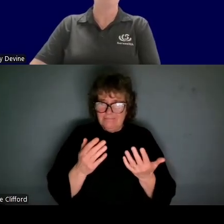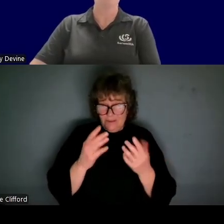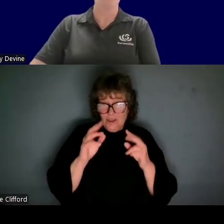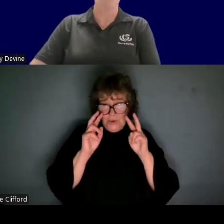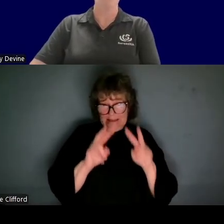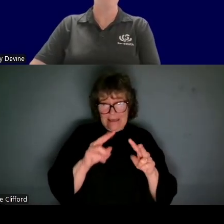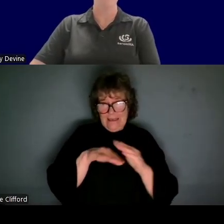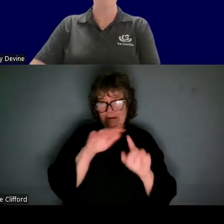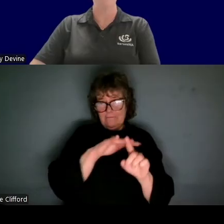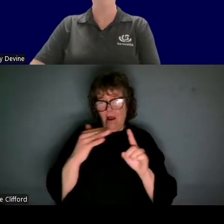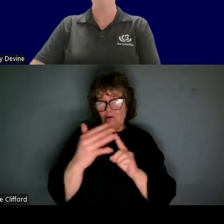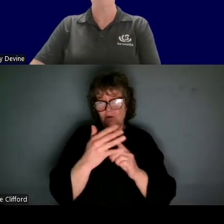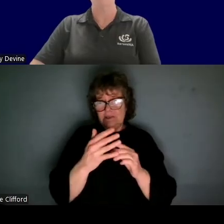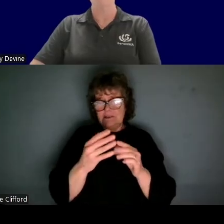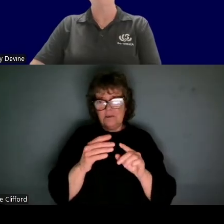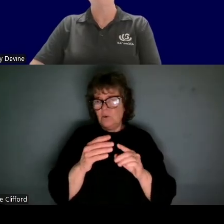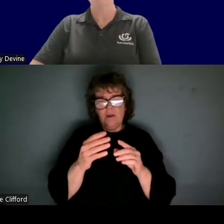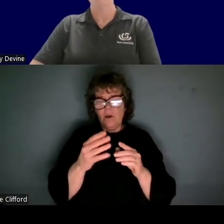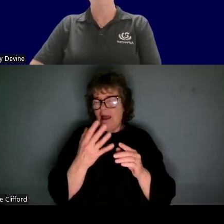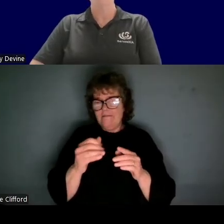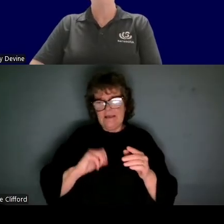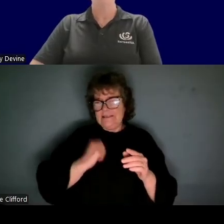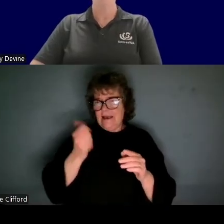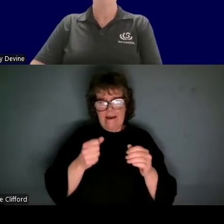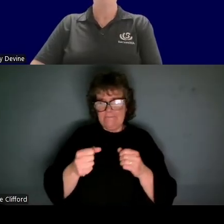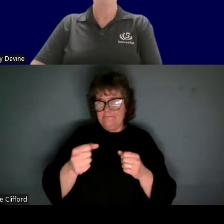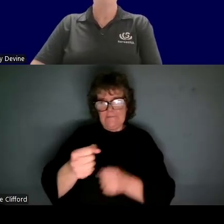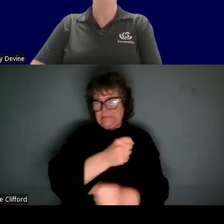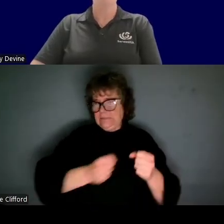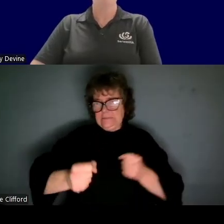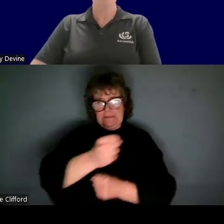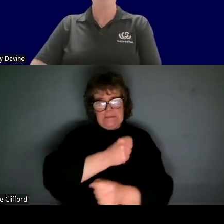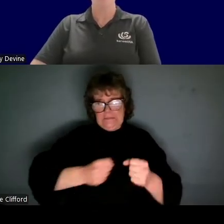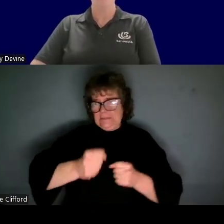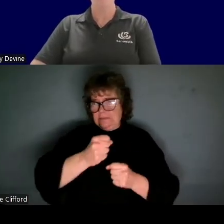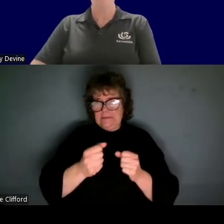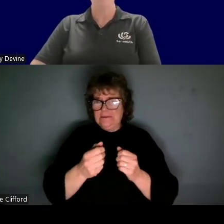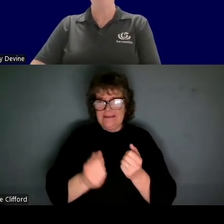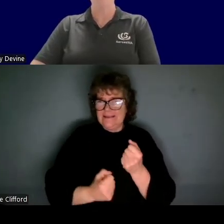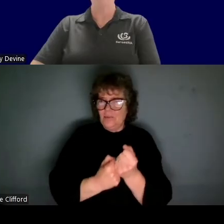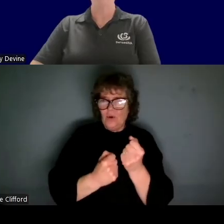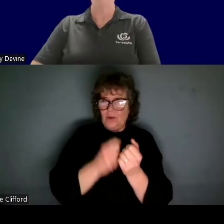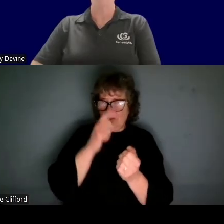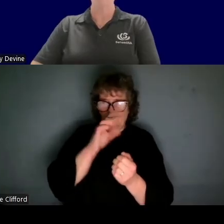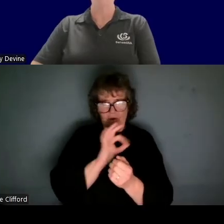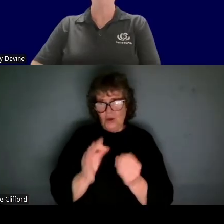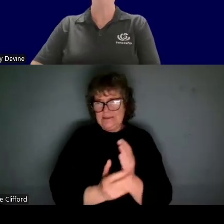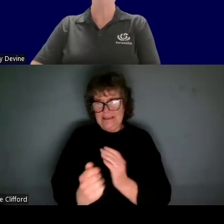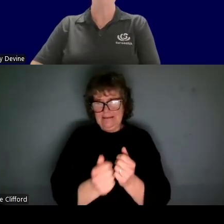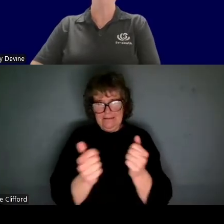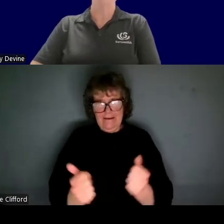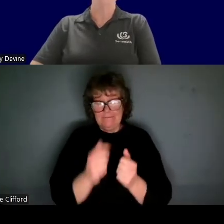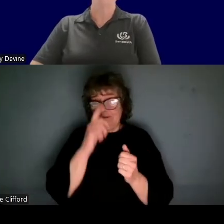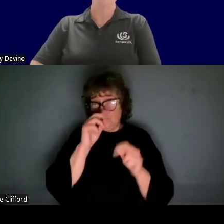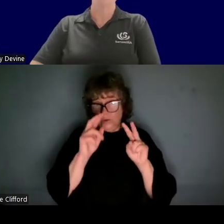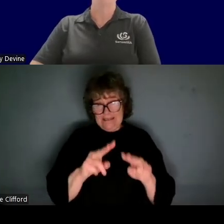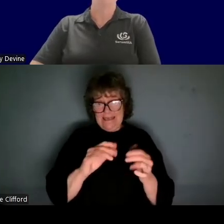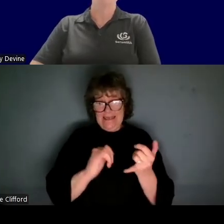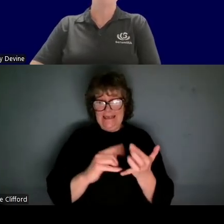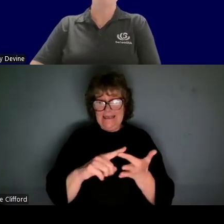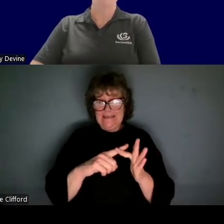unskilled supports. We might see sexualised behaviour like masturbation, and this could